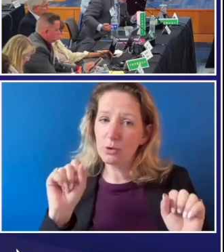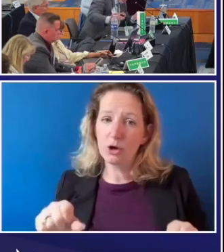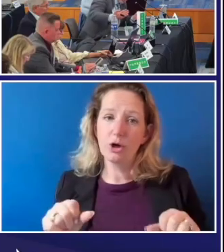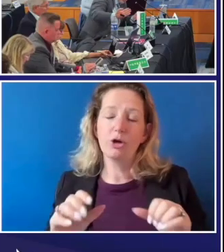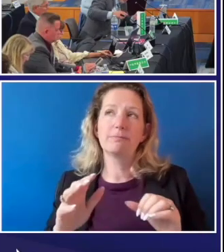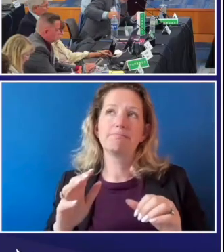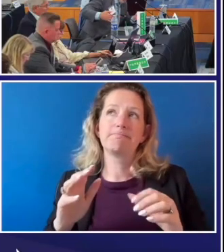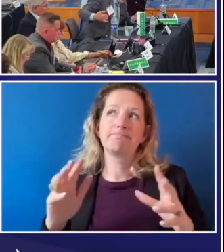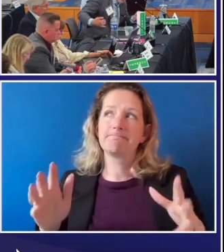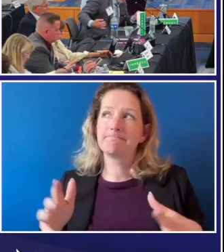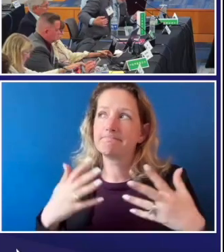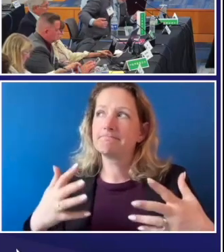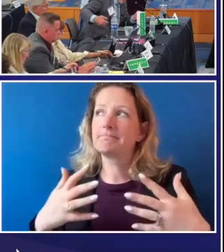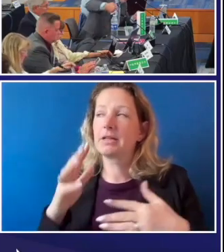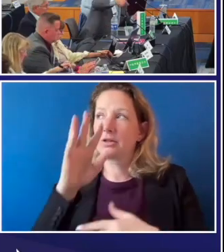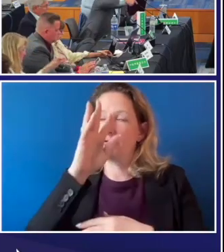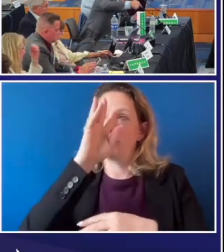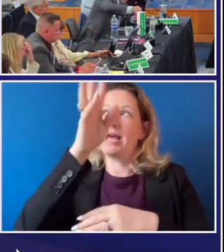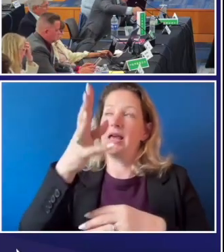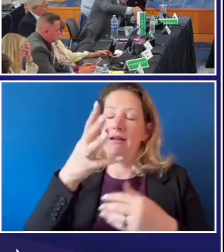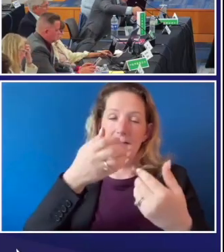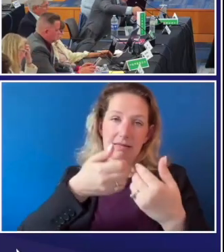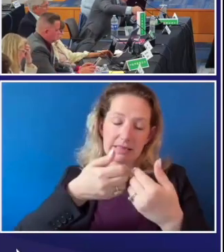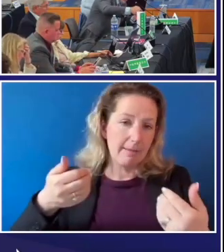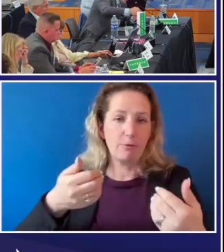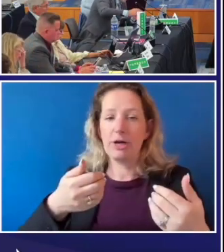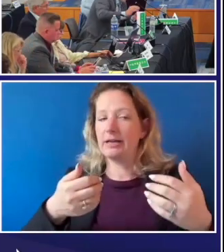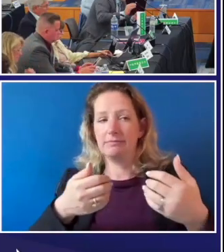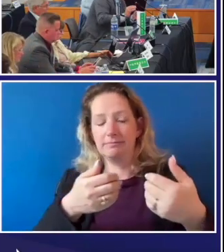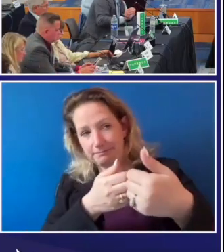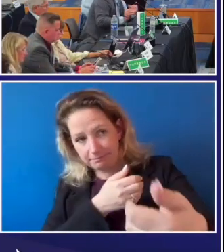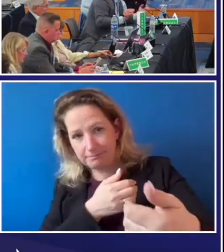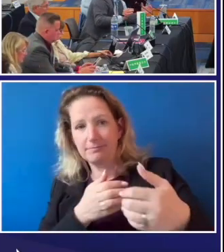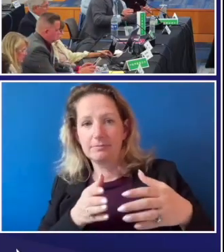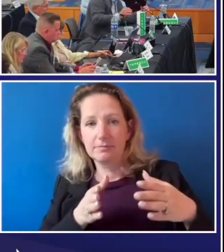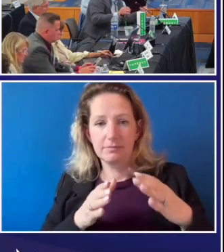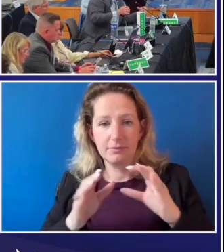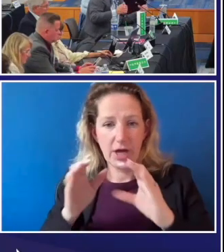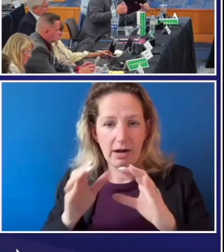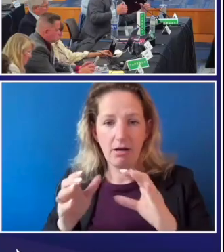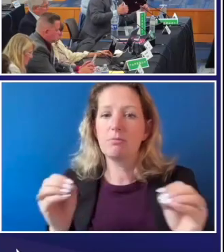so that this information can flow directly to the agents, it's extremely useful, because this